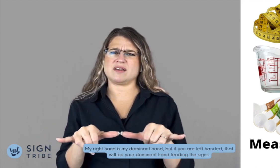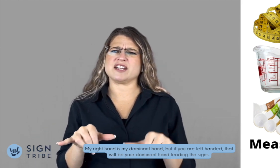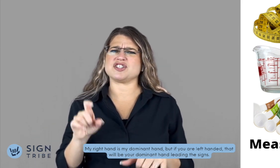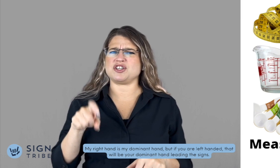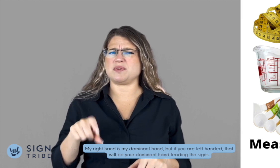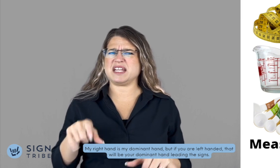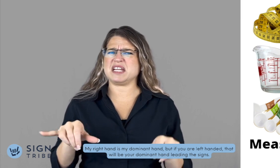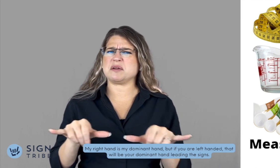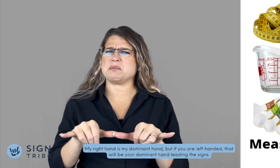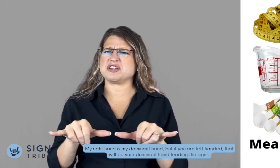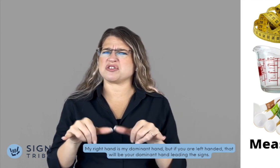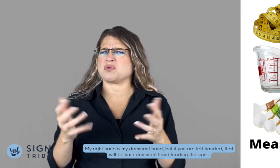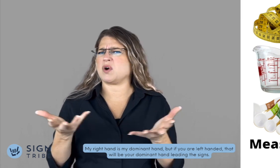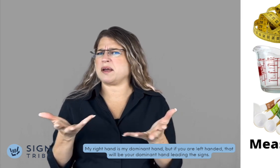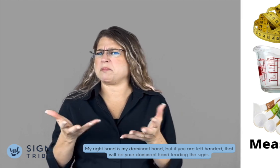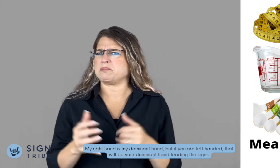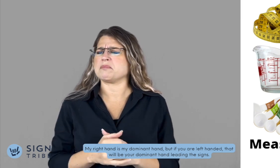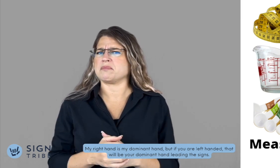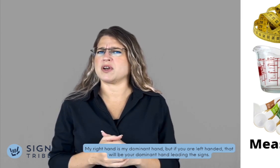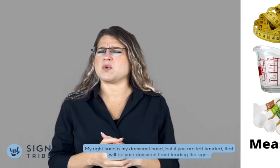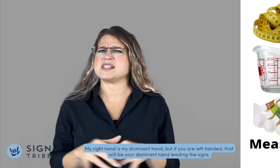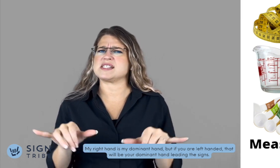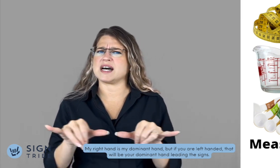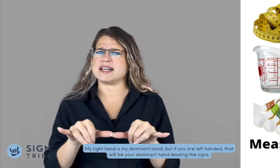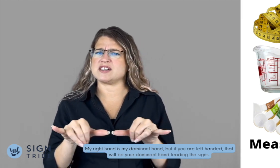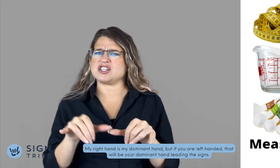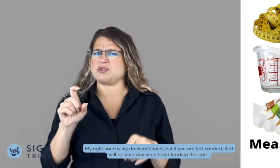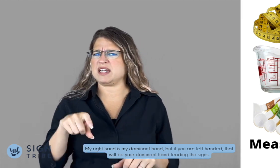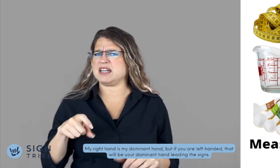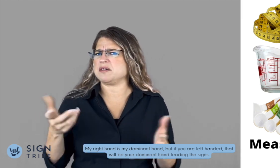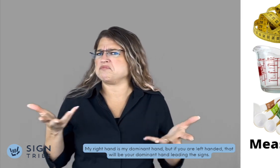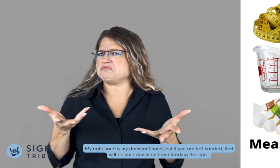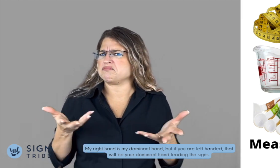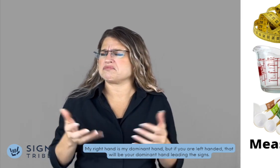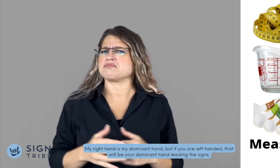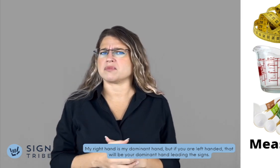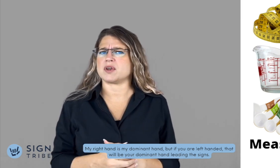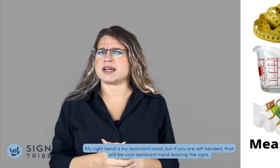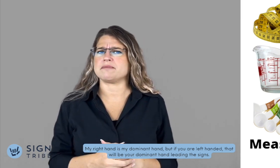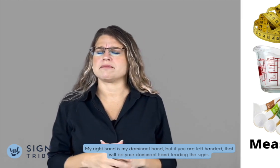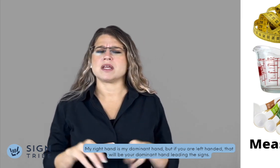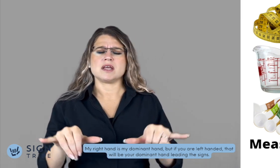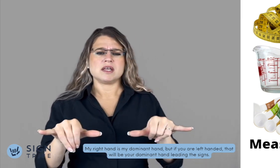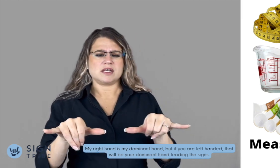like, do you need? Measure what, like, what size do you need? Okay?